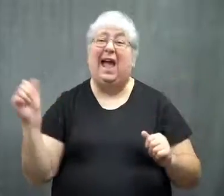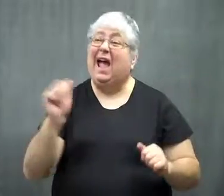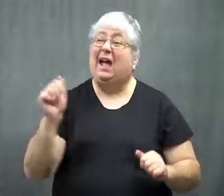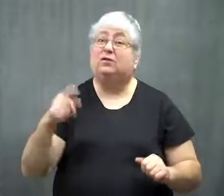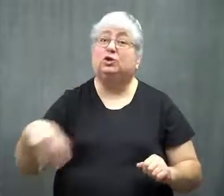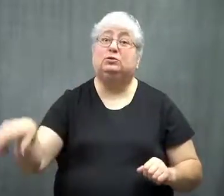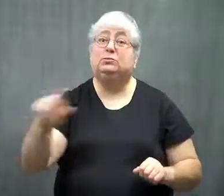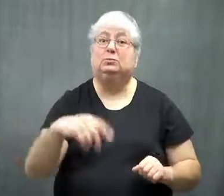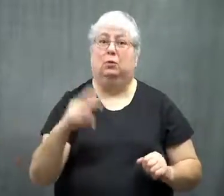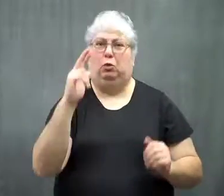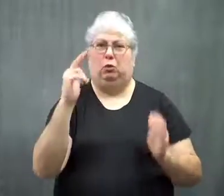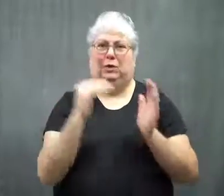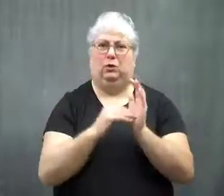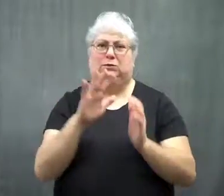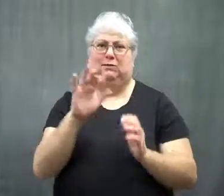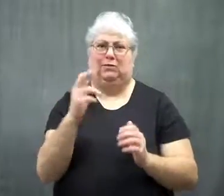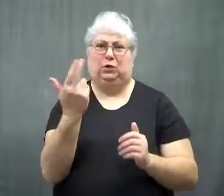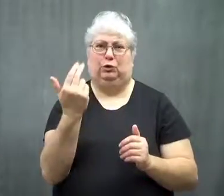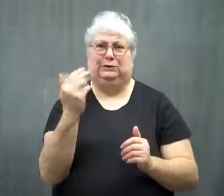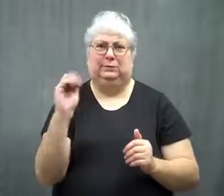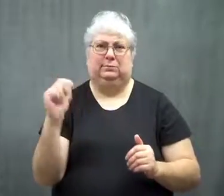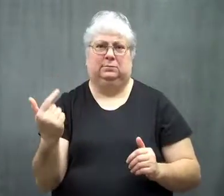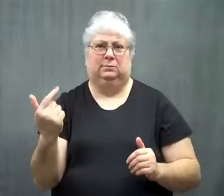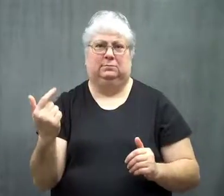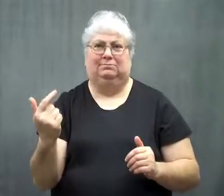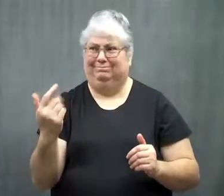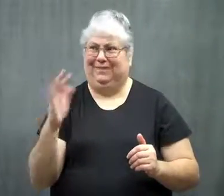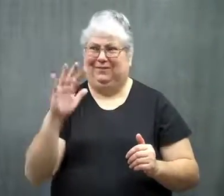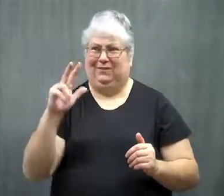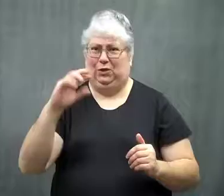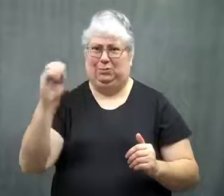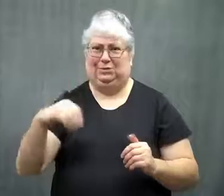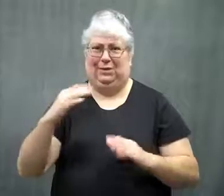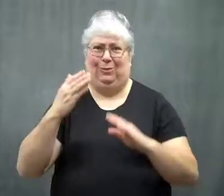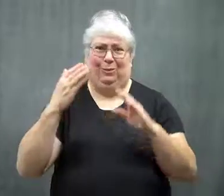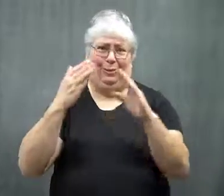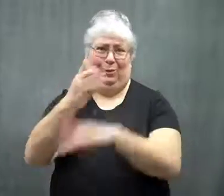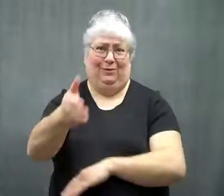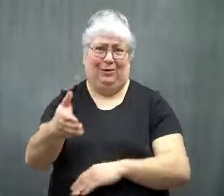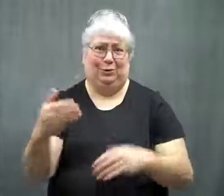On average, they actually consume 3513 mg a day.